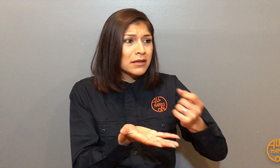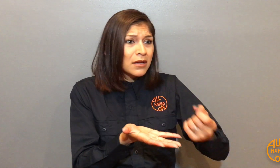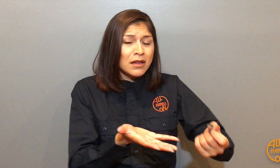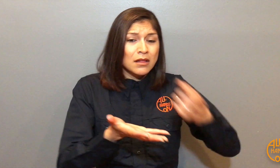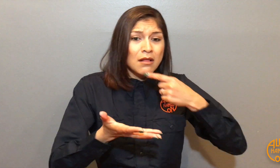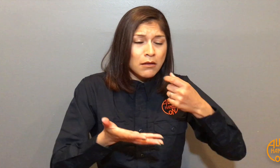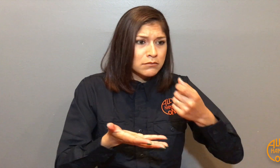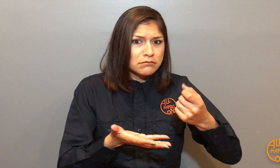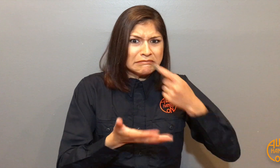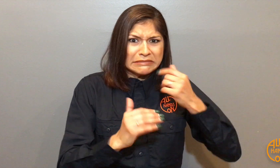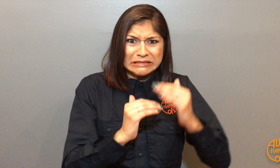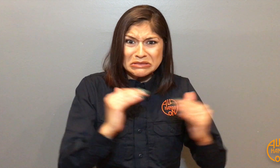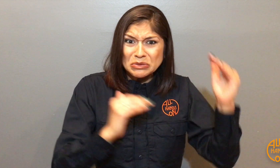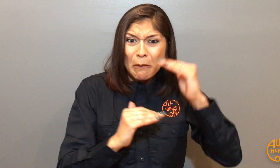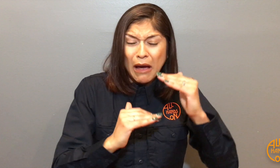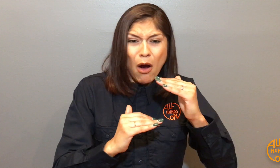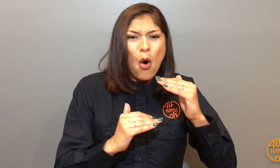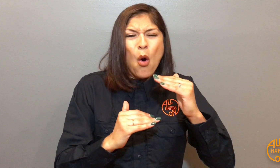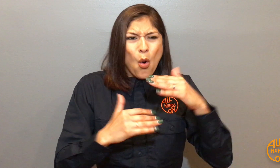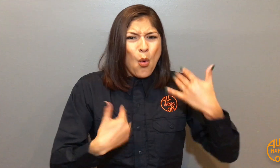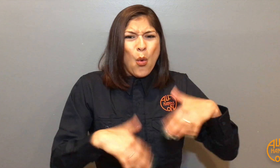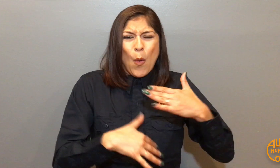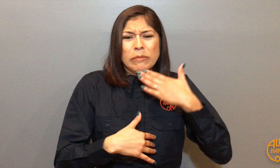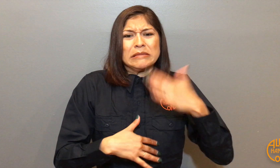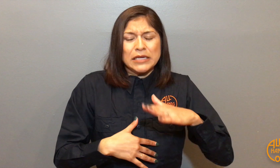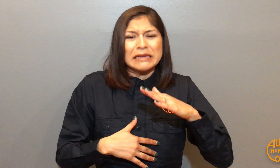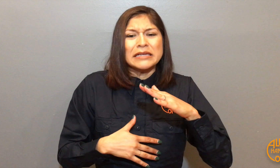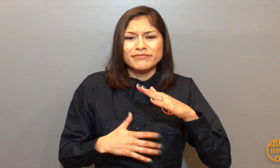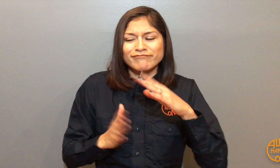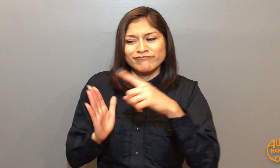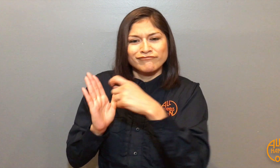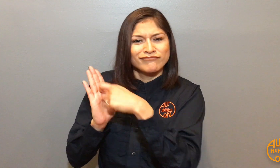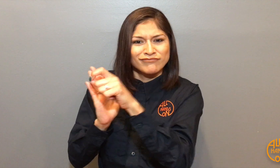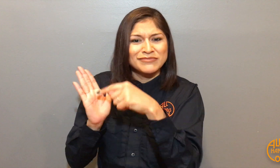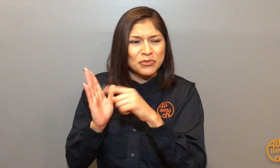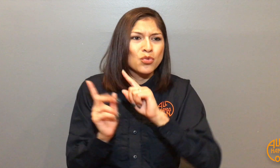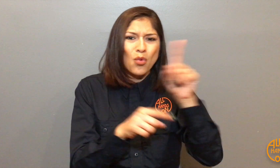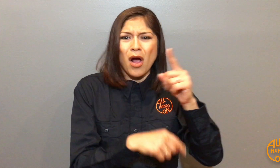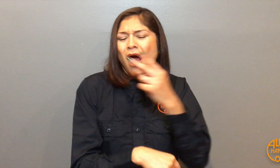perhaps you've taken too high of a dosage of medication let the hospital